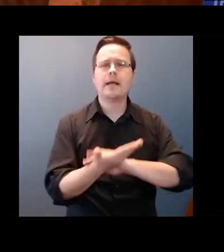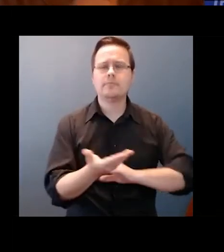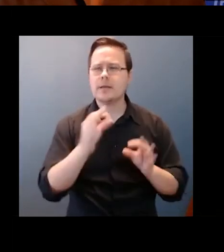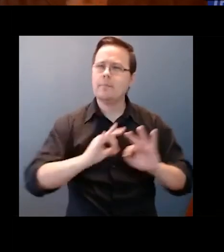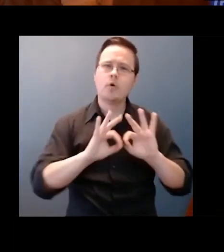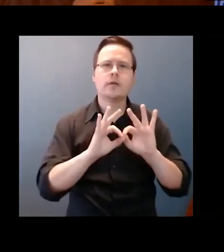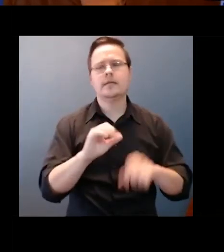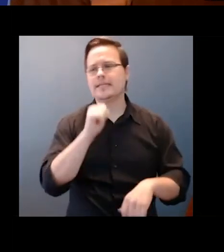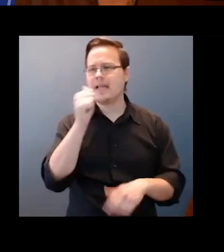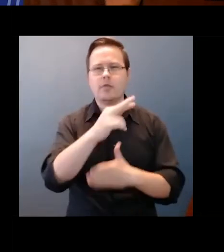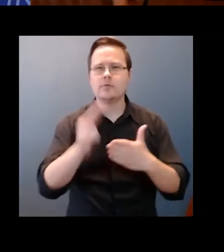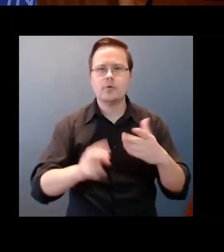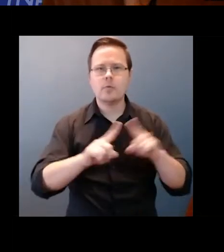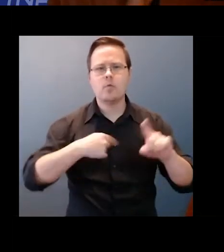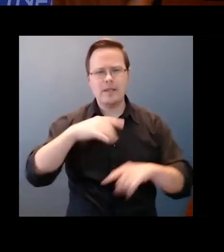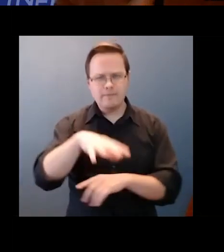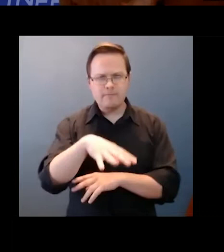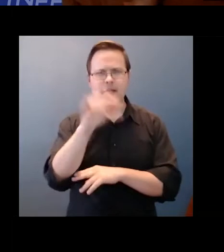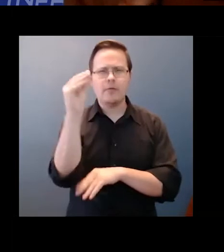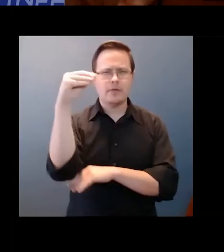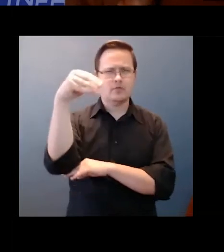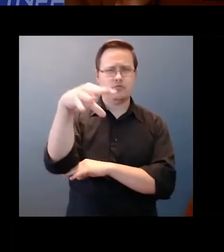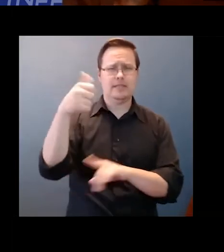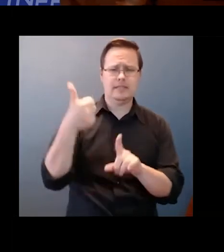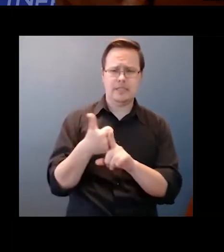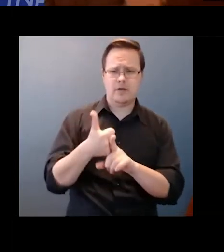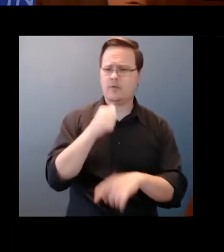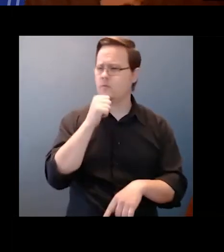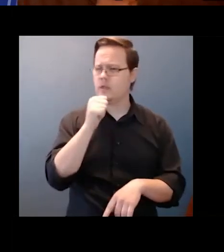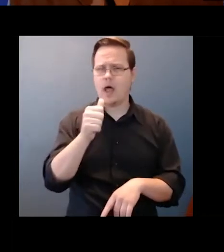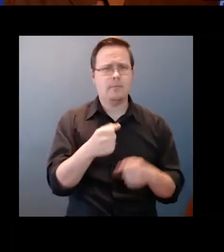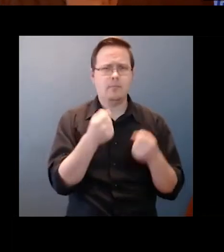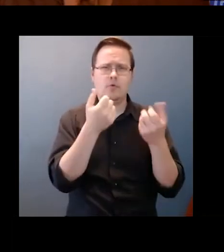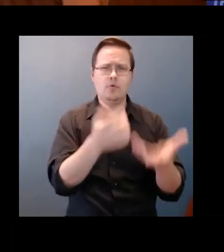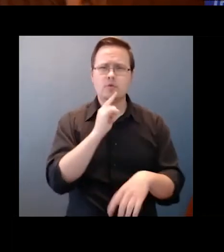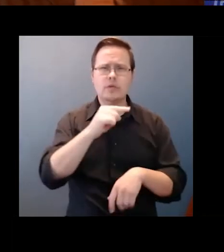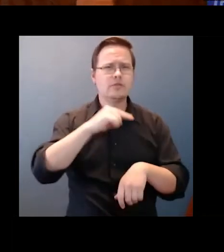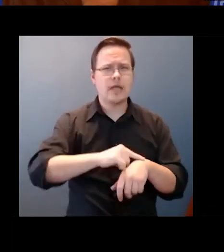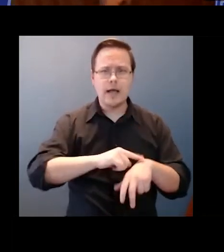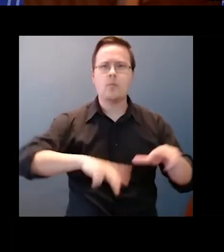actually discovered the street lights don't produce real-time pedestrian data like they're actually quite broken.